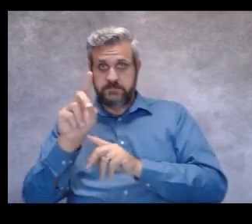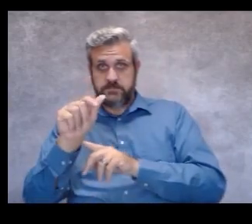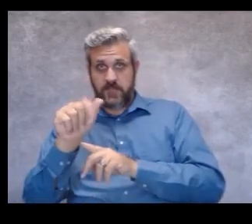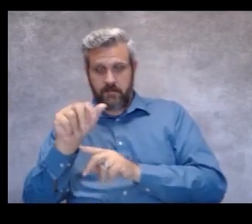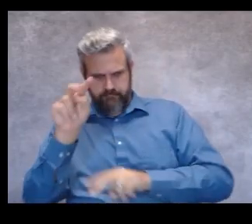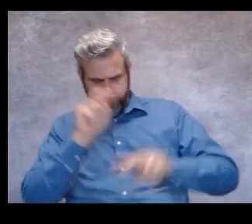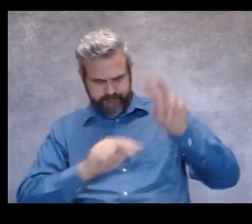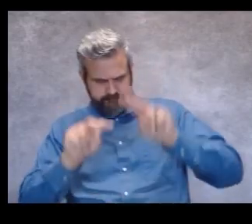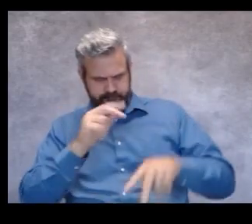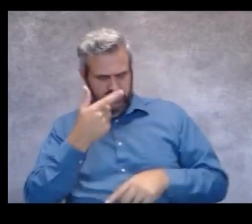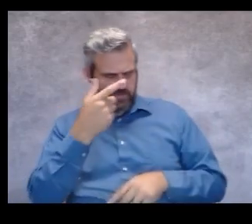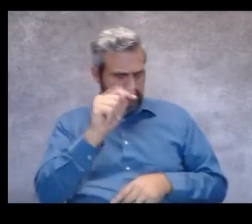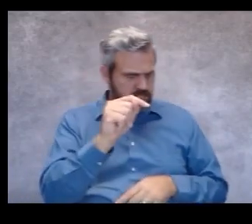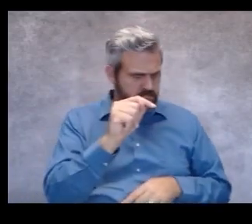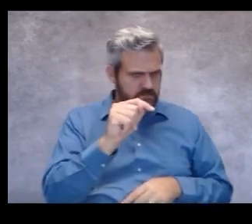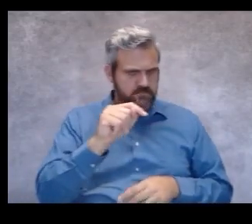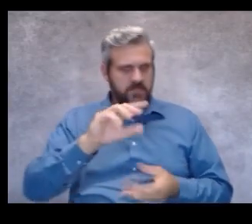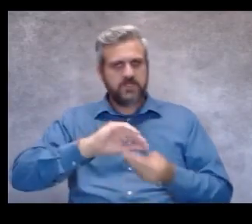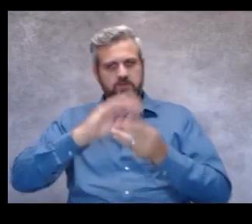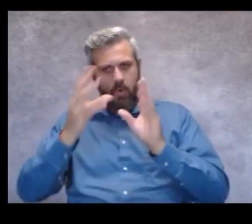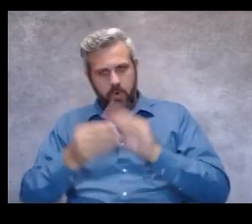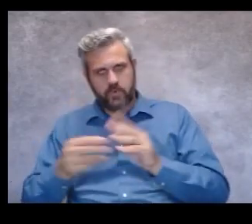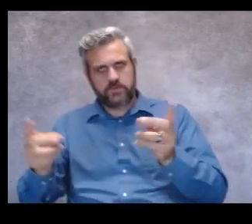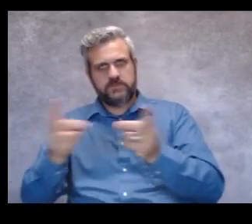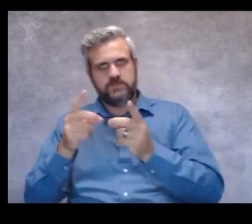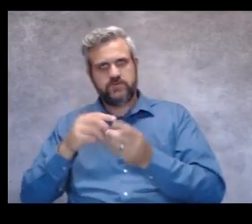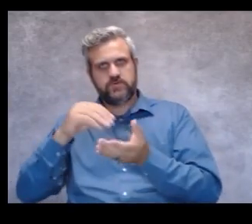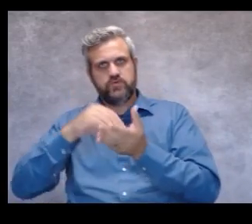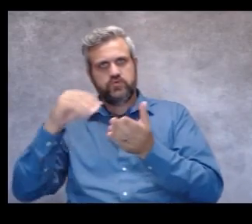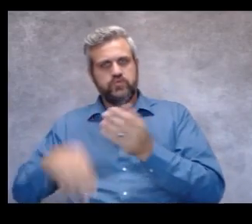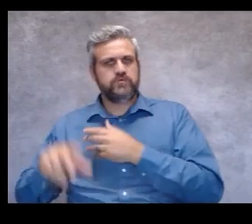review GT and total district student data.